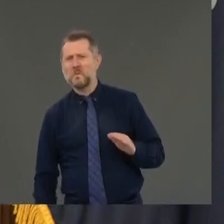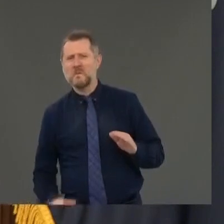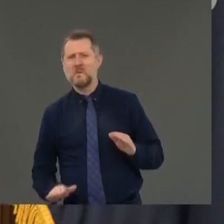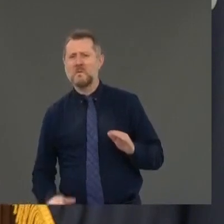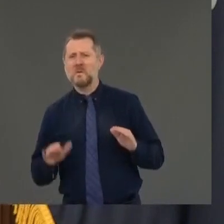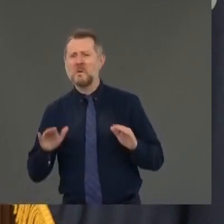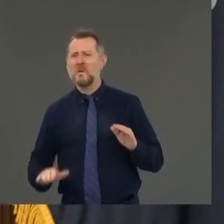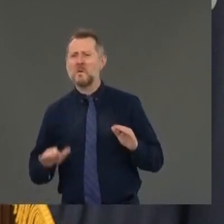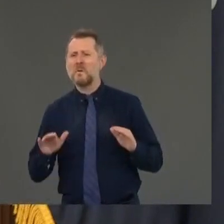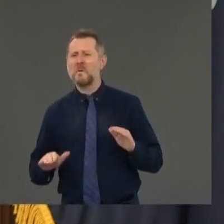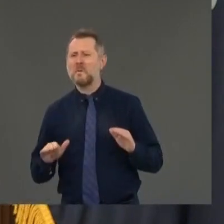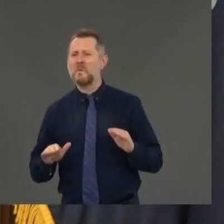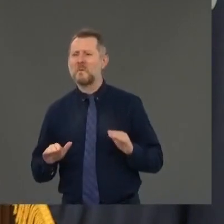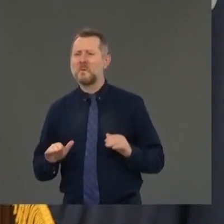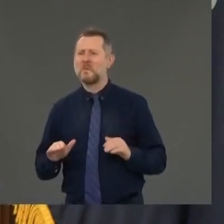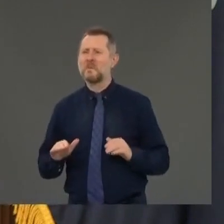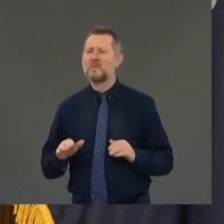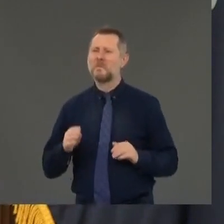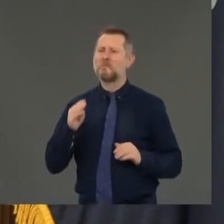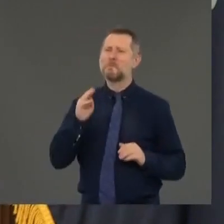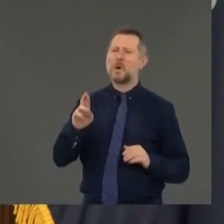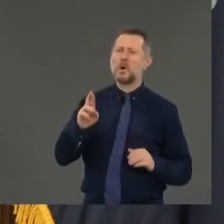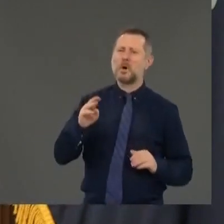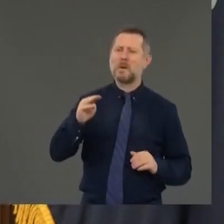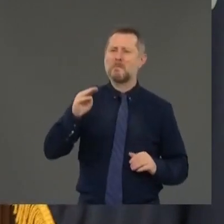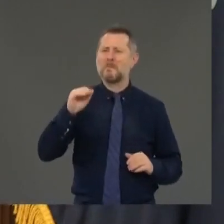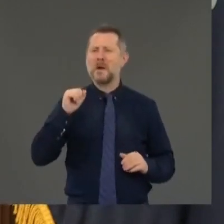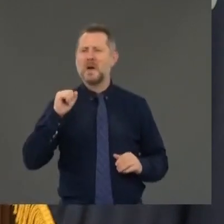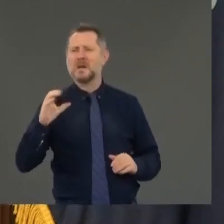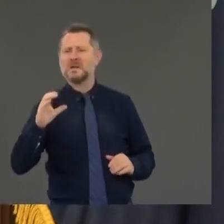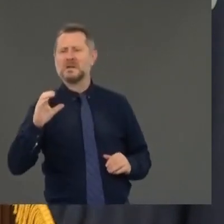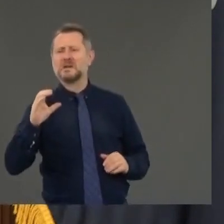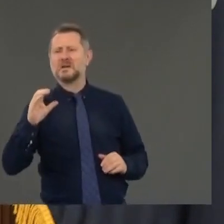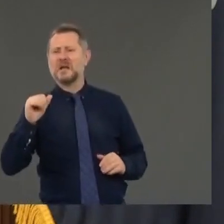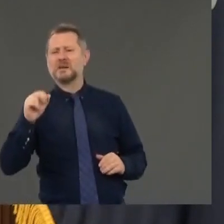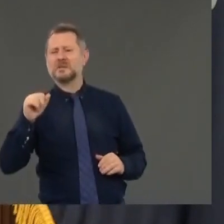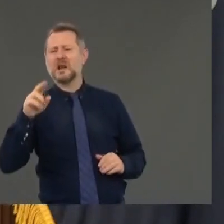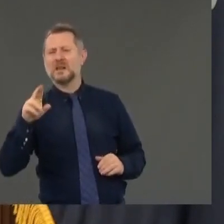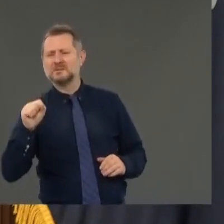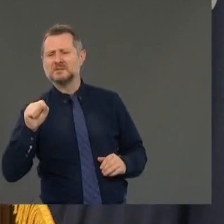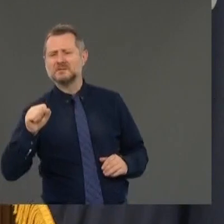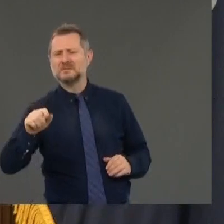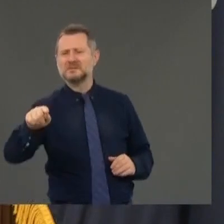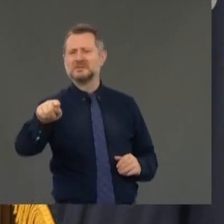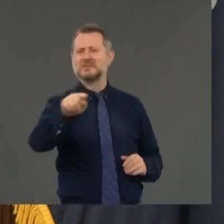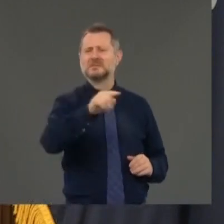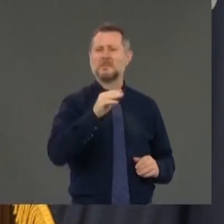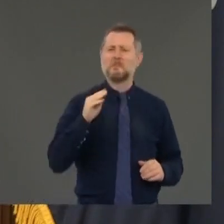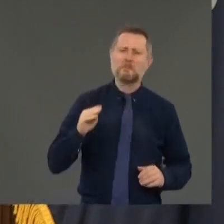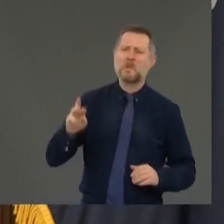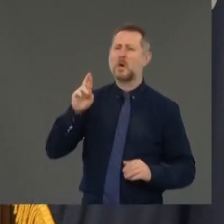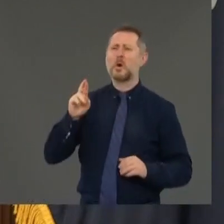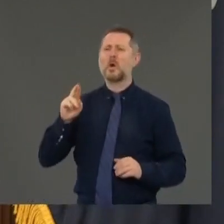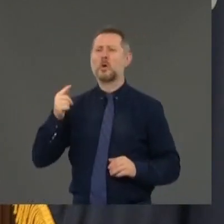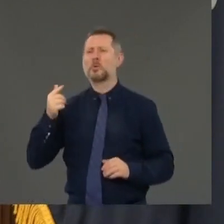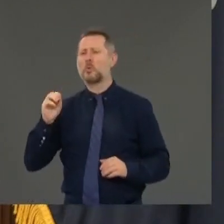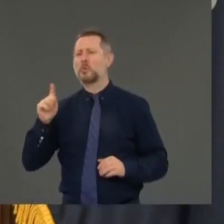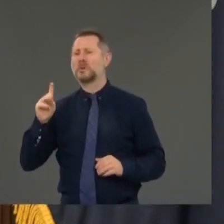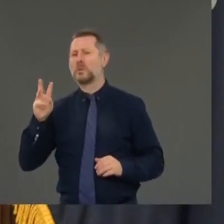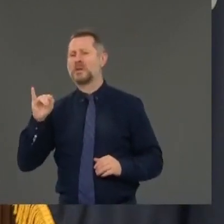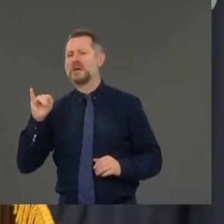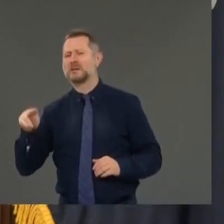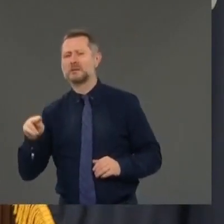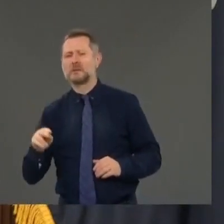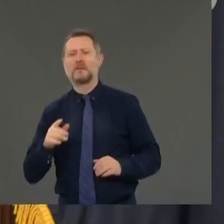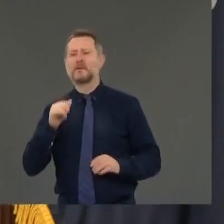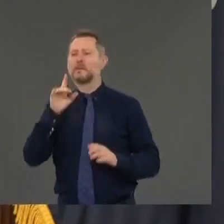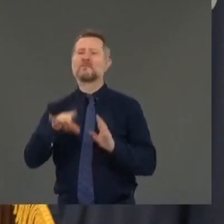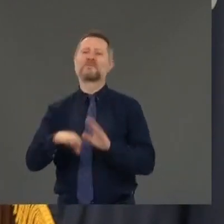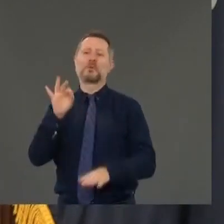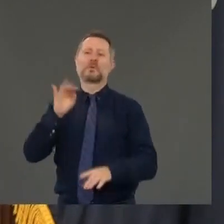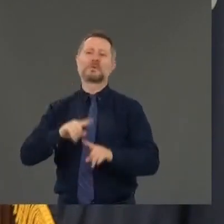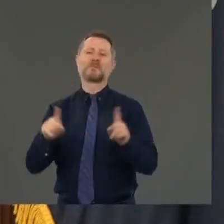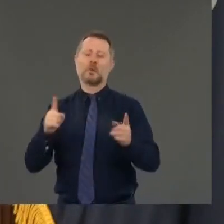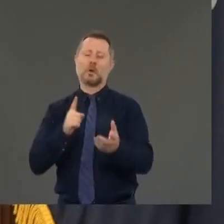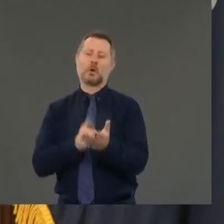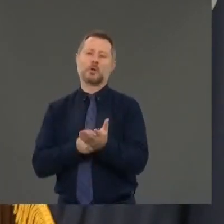35th IN THE NATION.